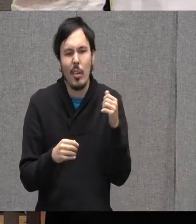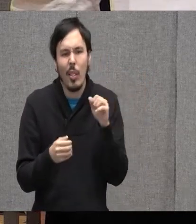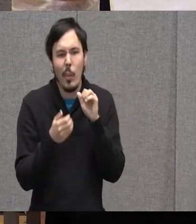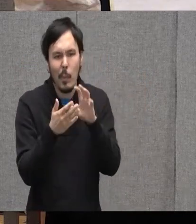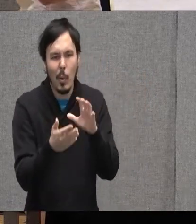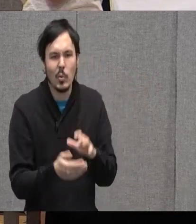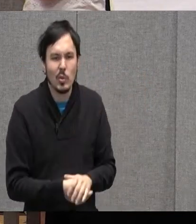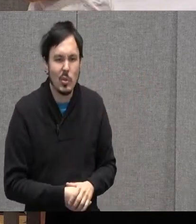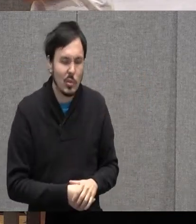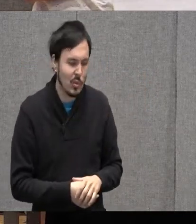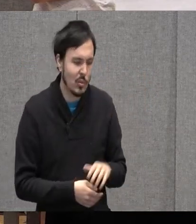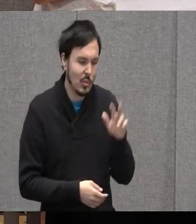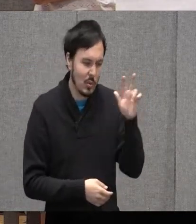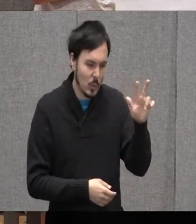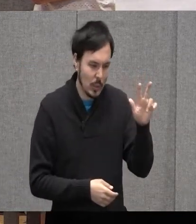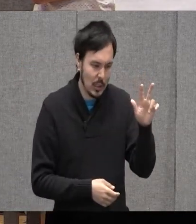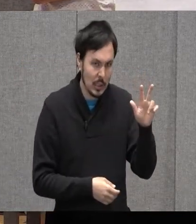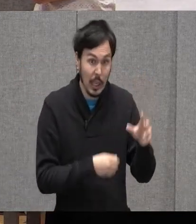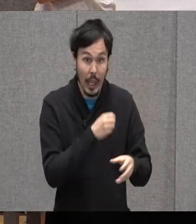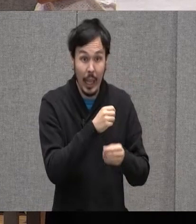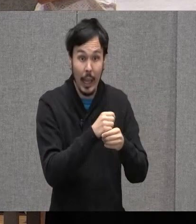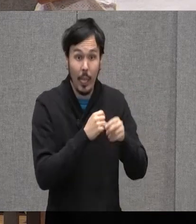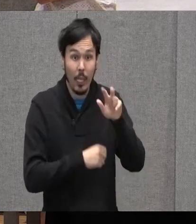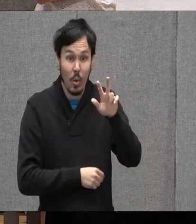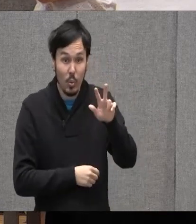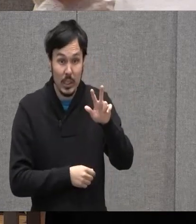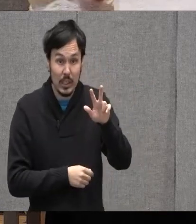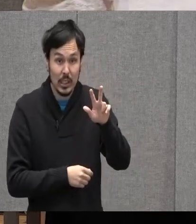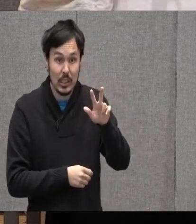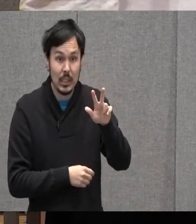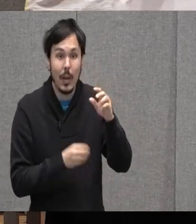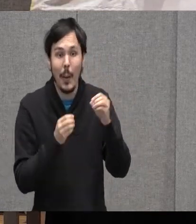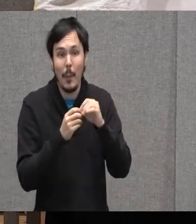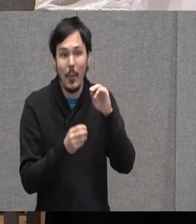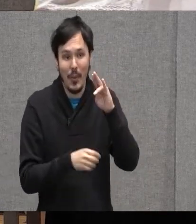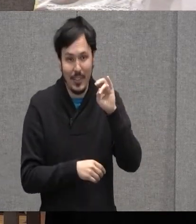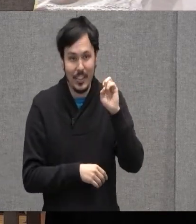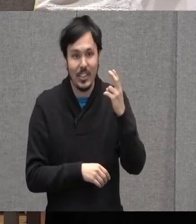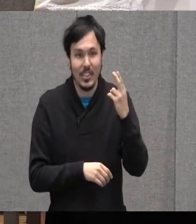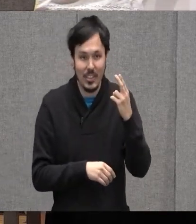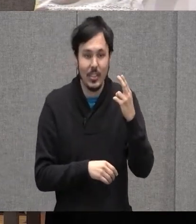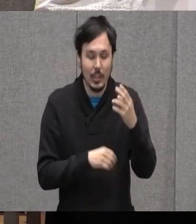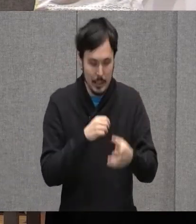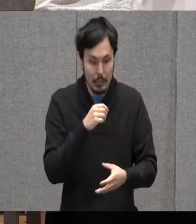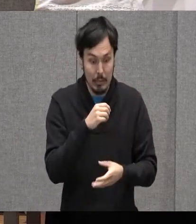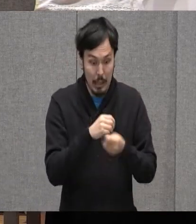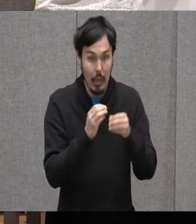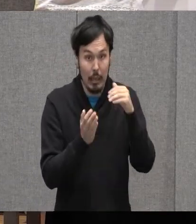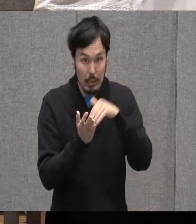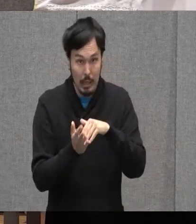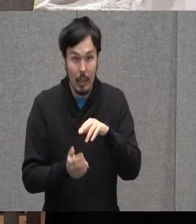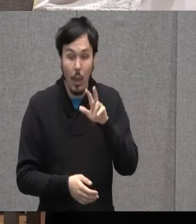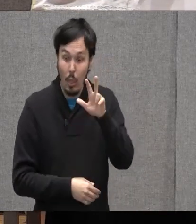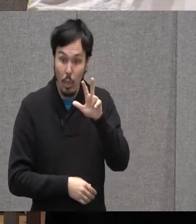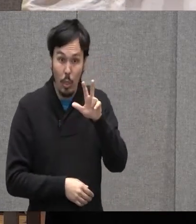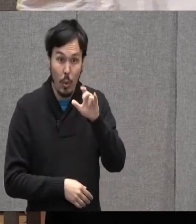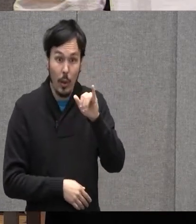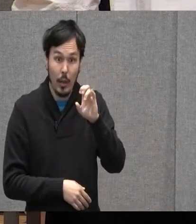There's three more inches. Ah, yep. I gotta try another one. Three more inches.